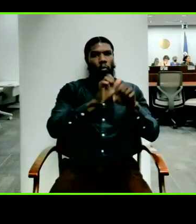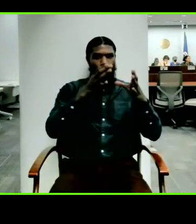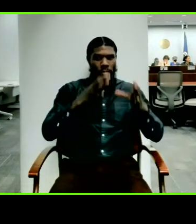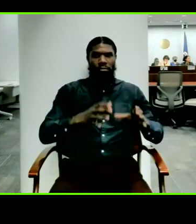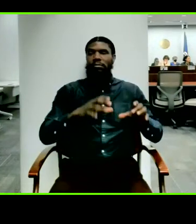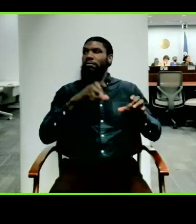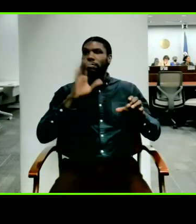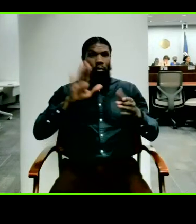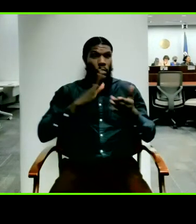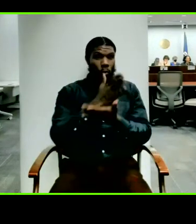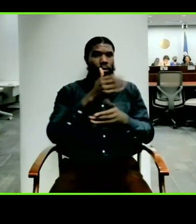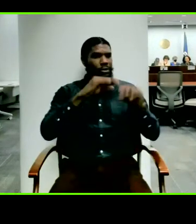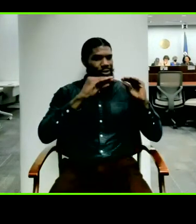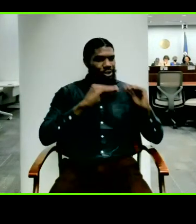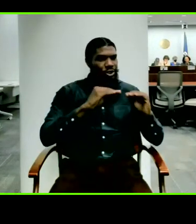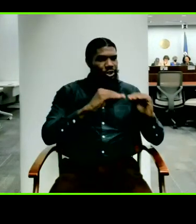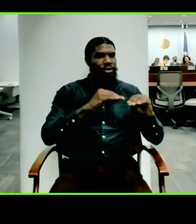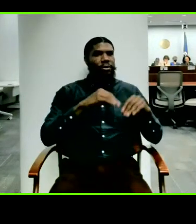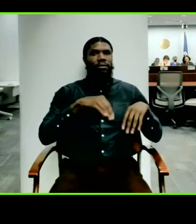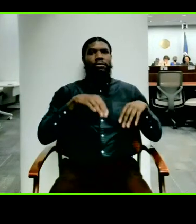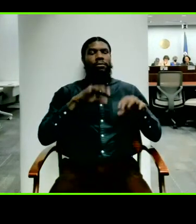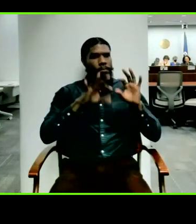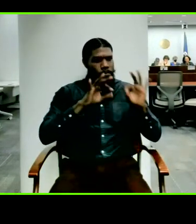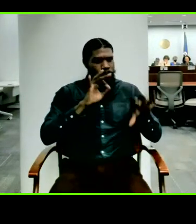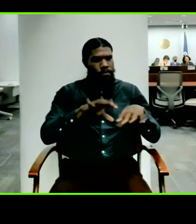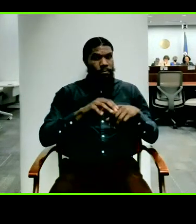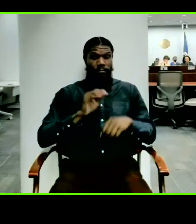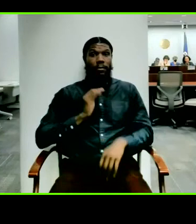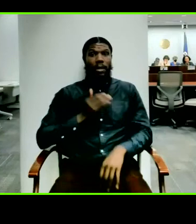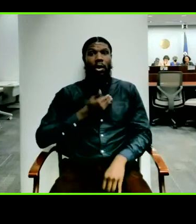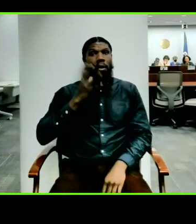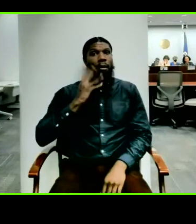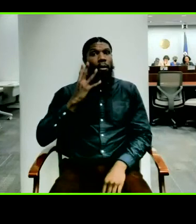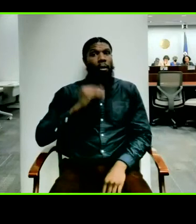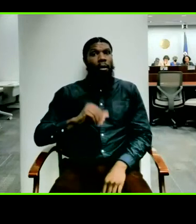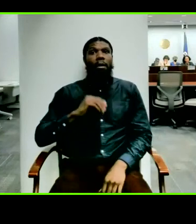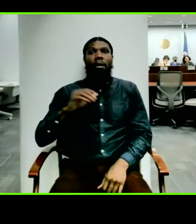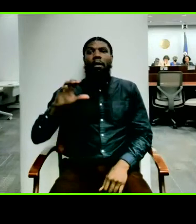In our experience, few know for example that employers have an affirmative duty